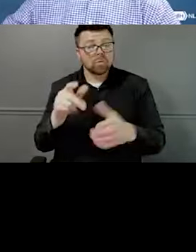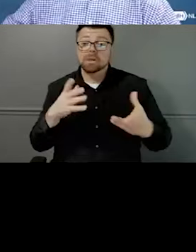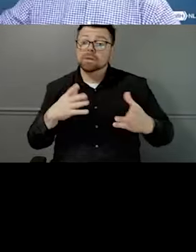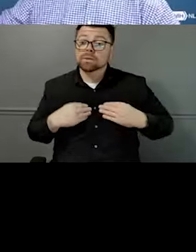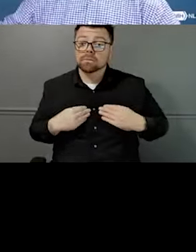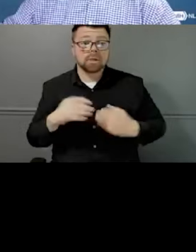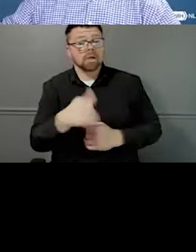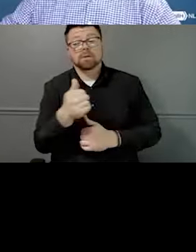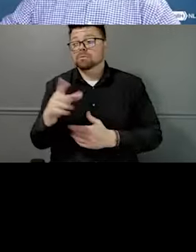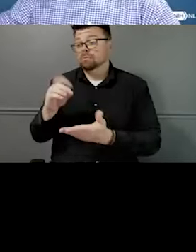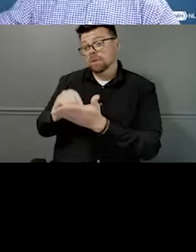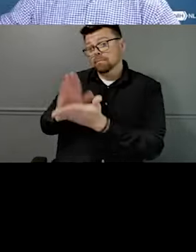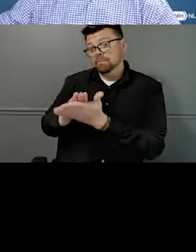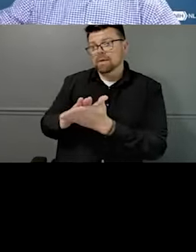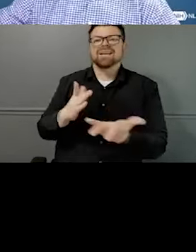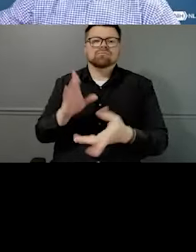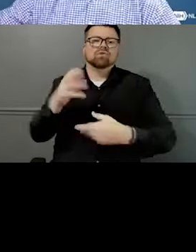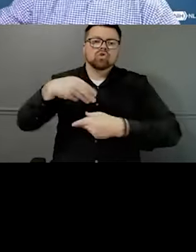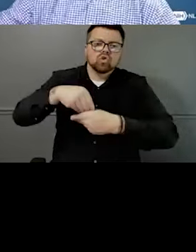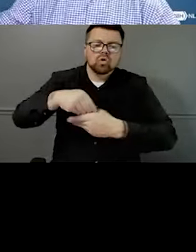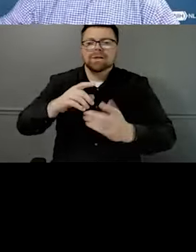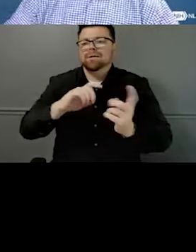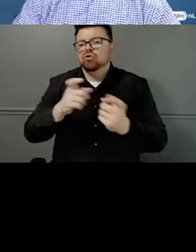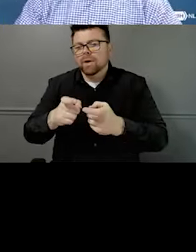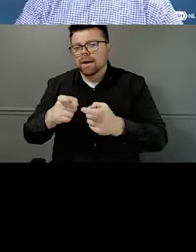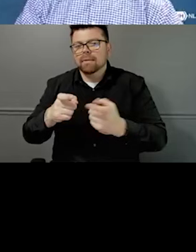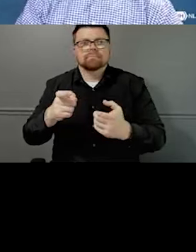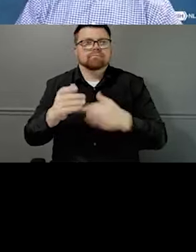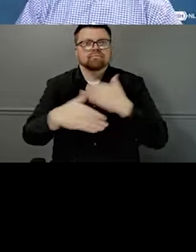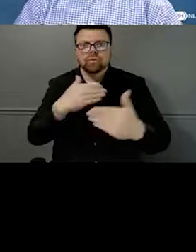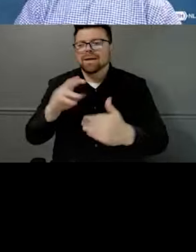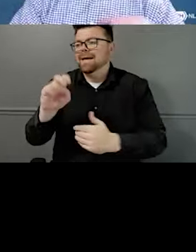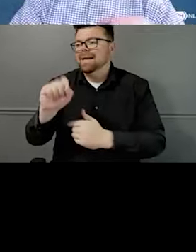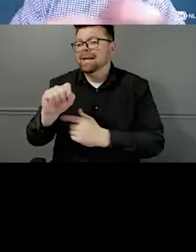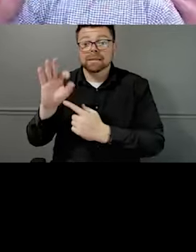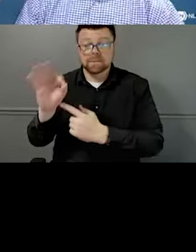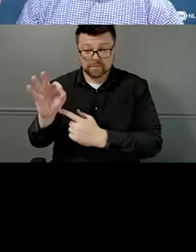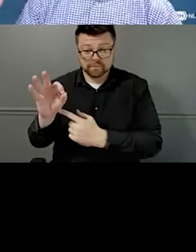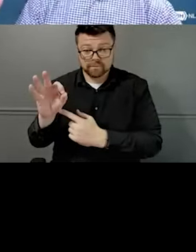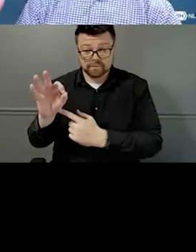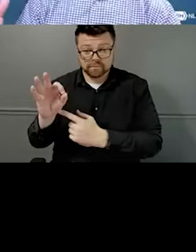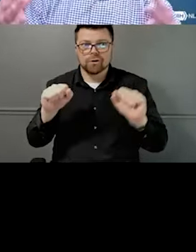the grant application process for NSF. We didn't want to automatically update